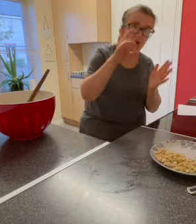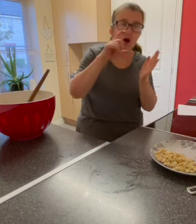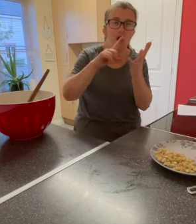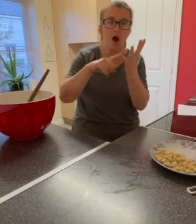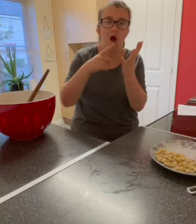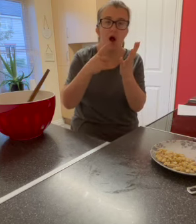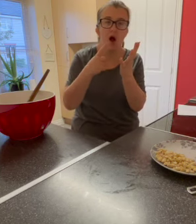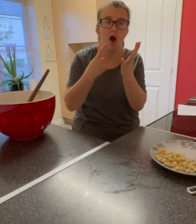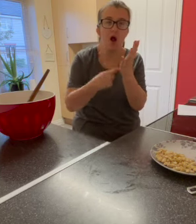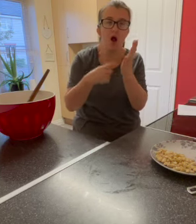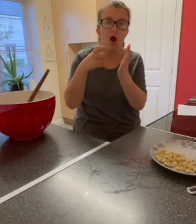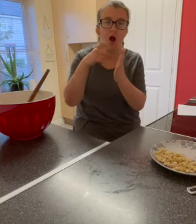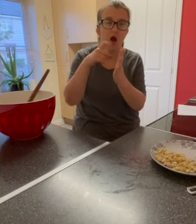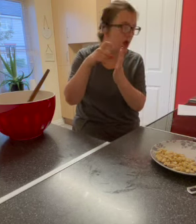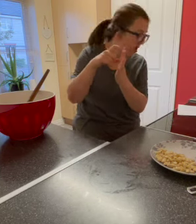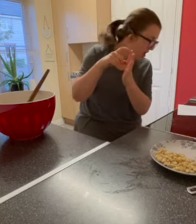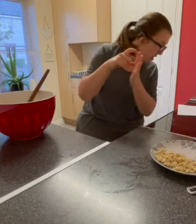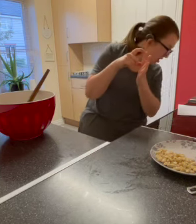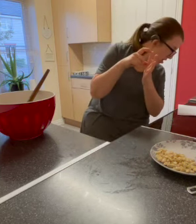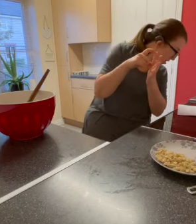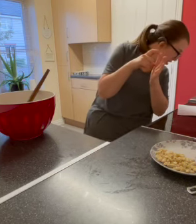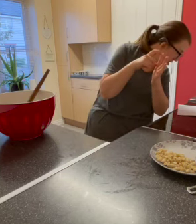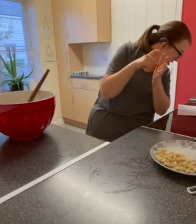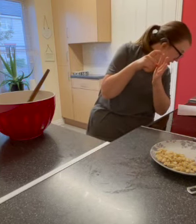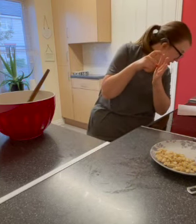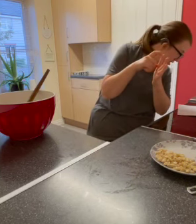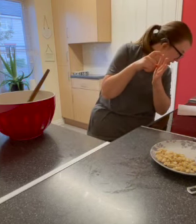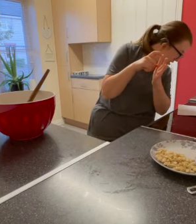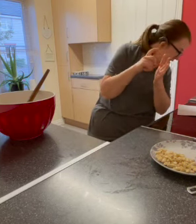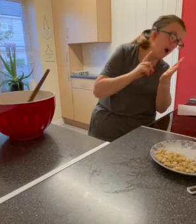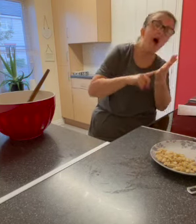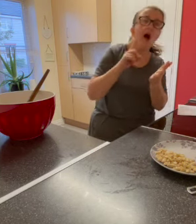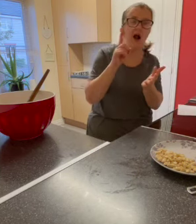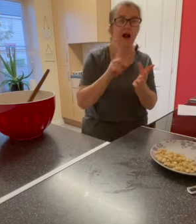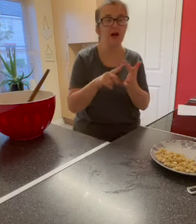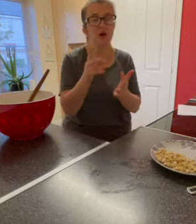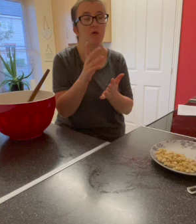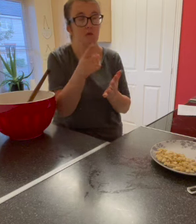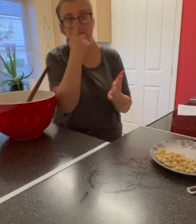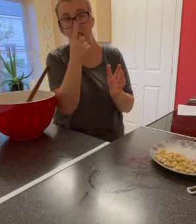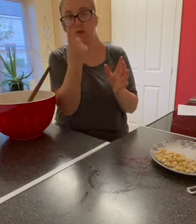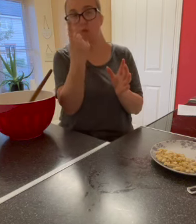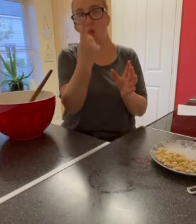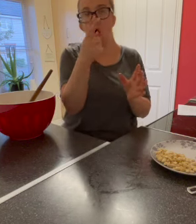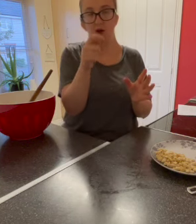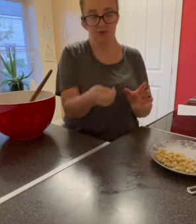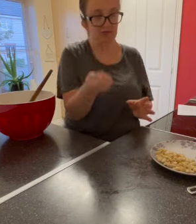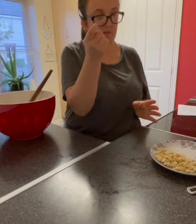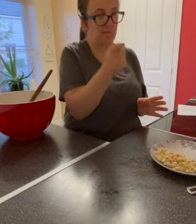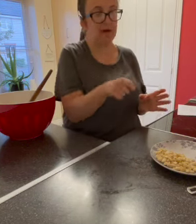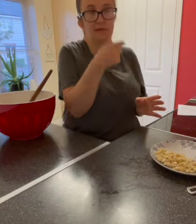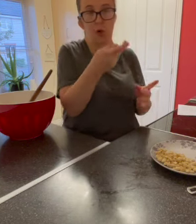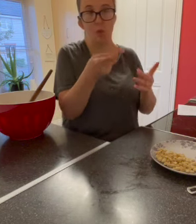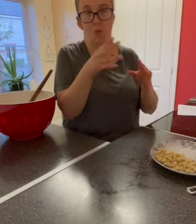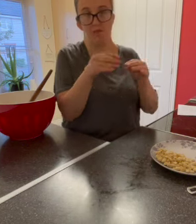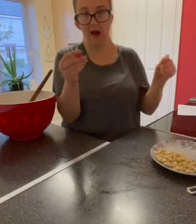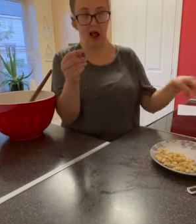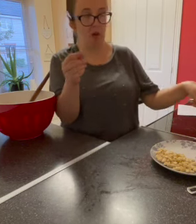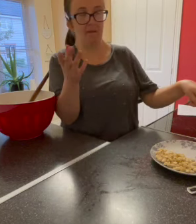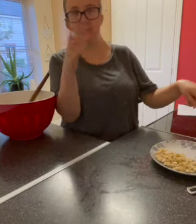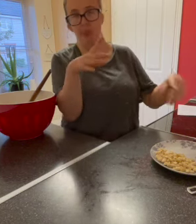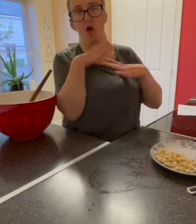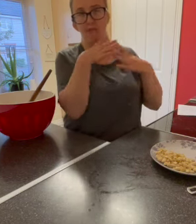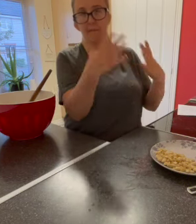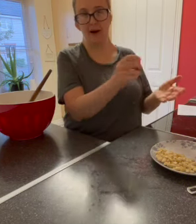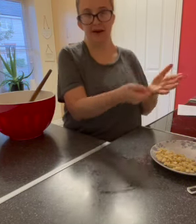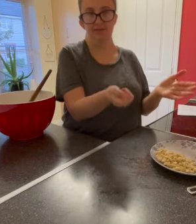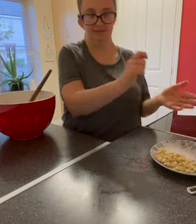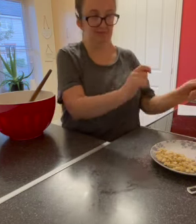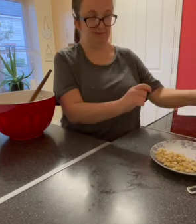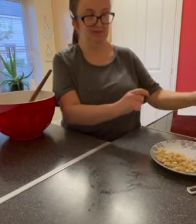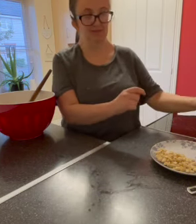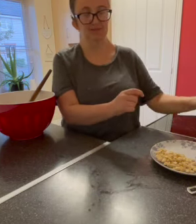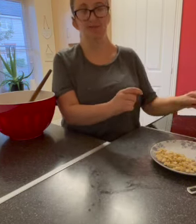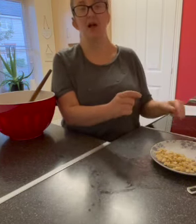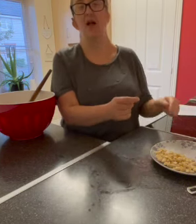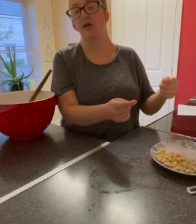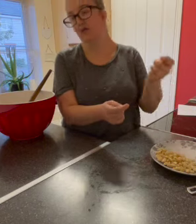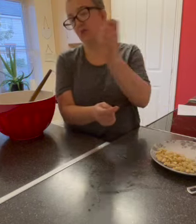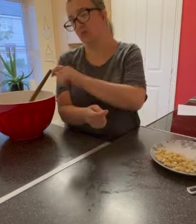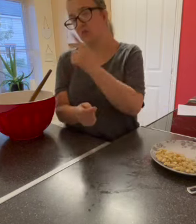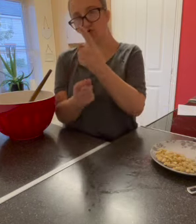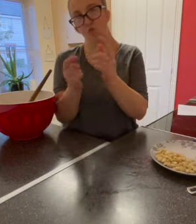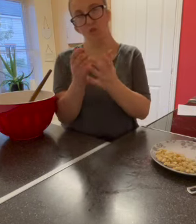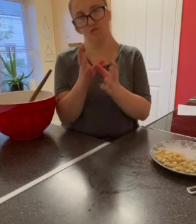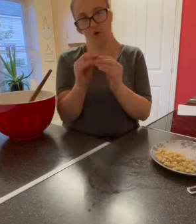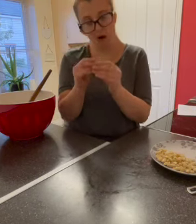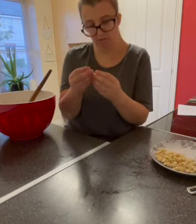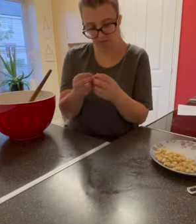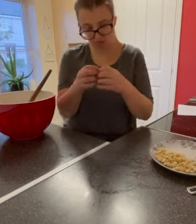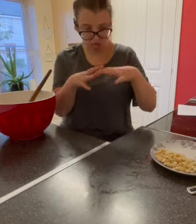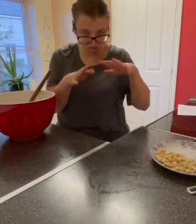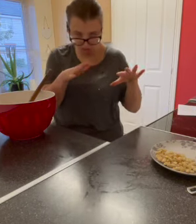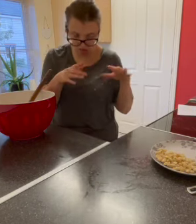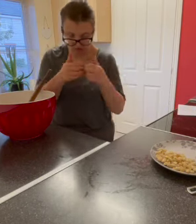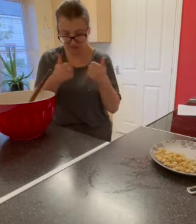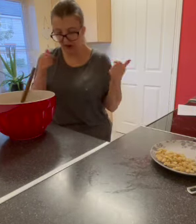curdle, add one spoonful of already measure flour. to stop the curdle.